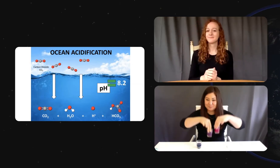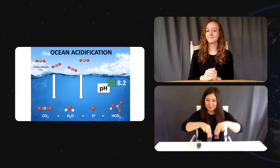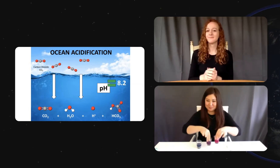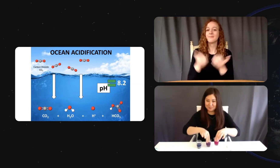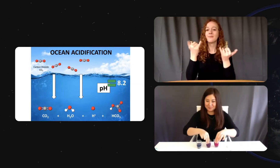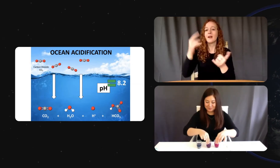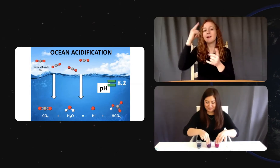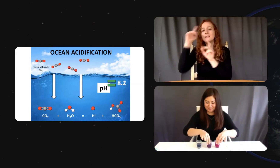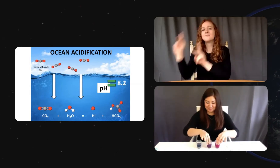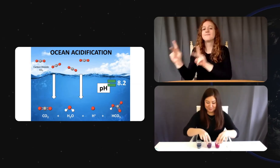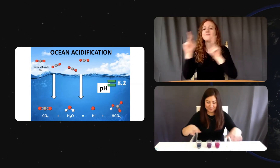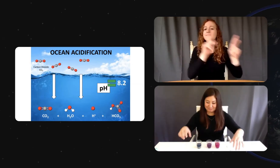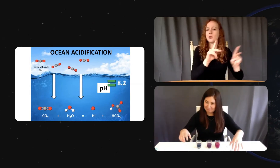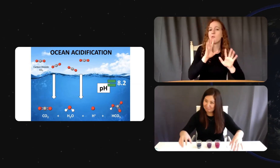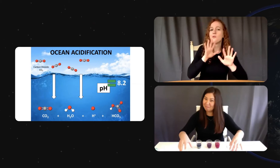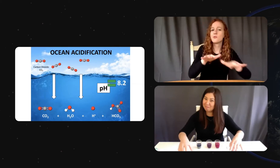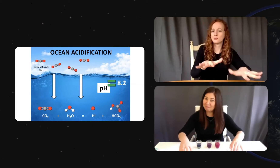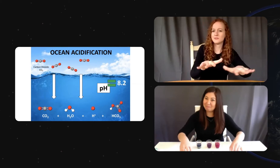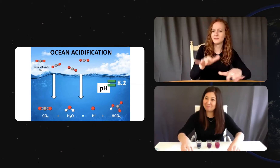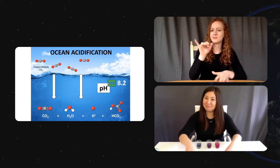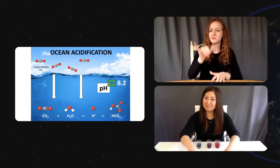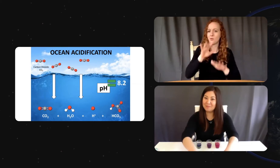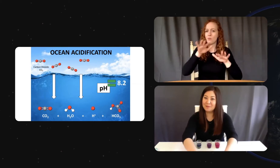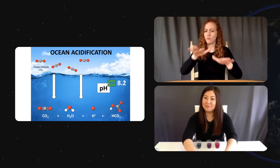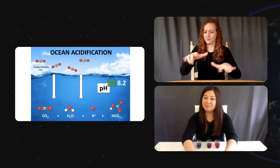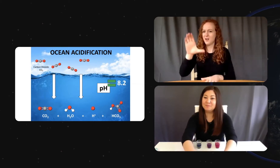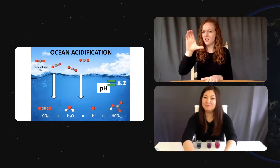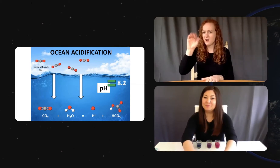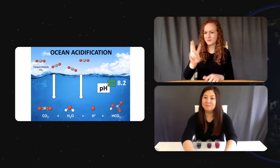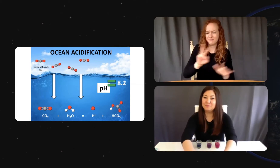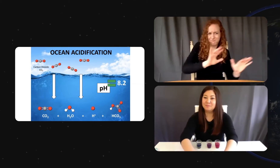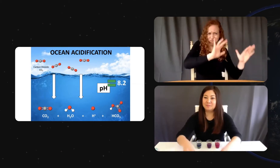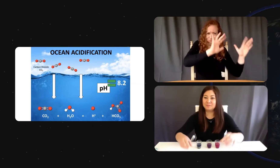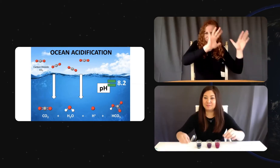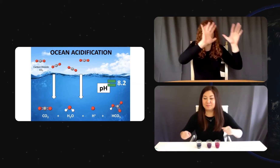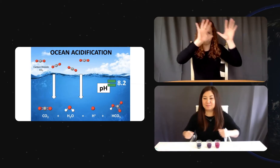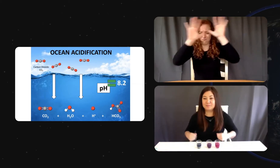Very acidic. This is the same as our ocean.